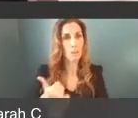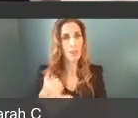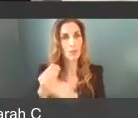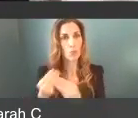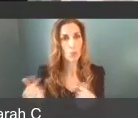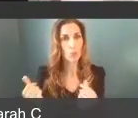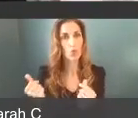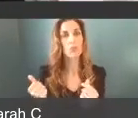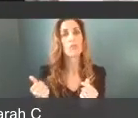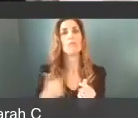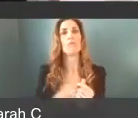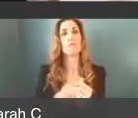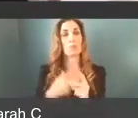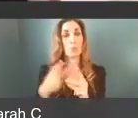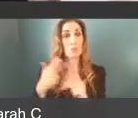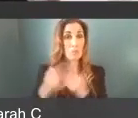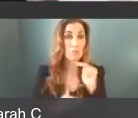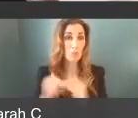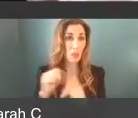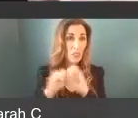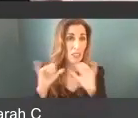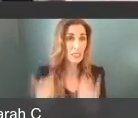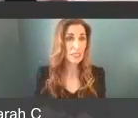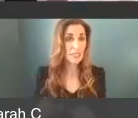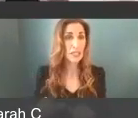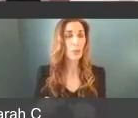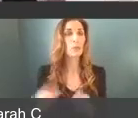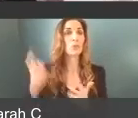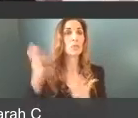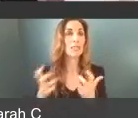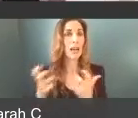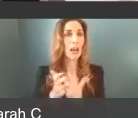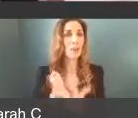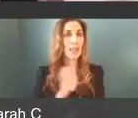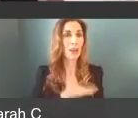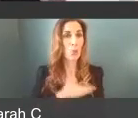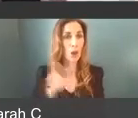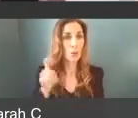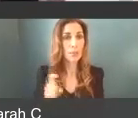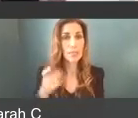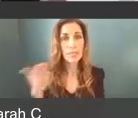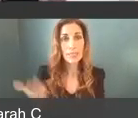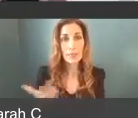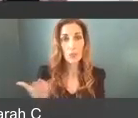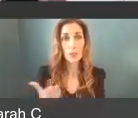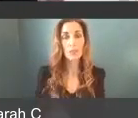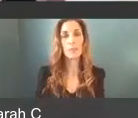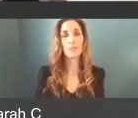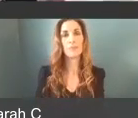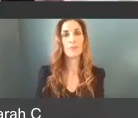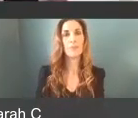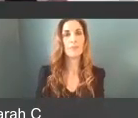built this system to accommodate our needs here in Montgomery County and, as such, we will also be able